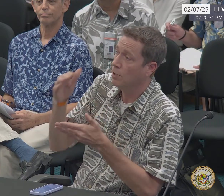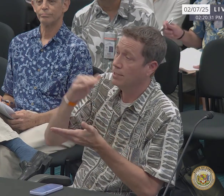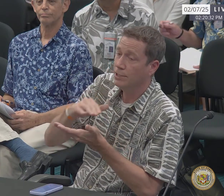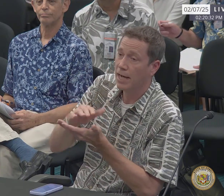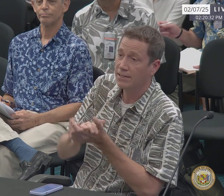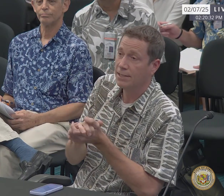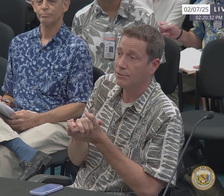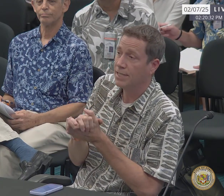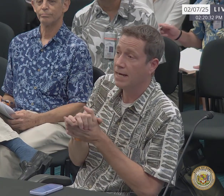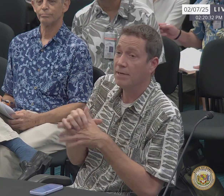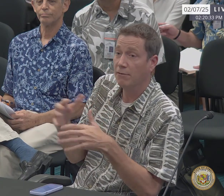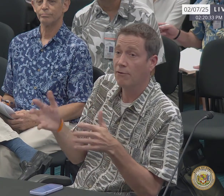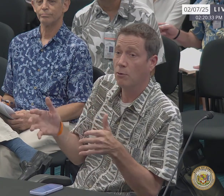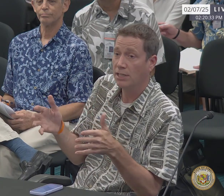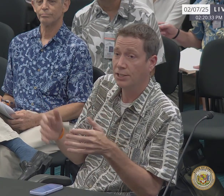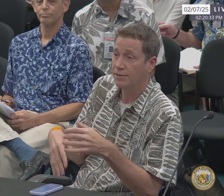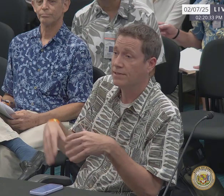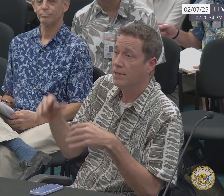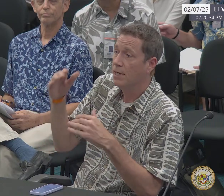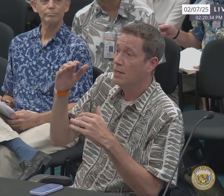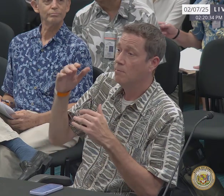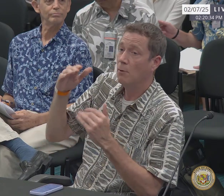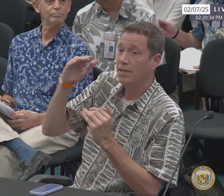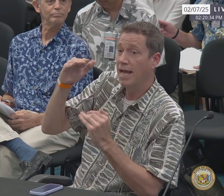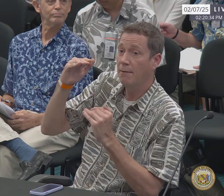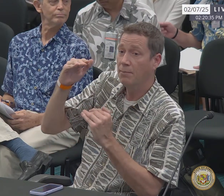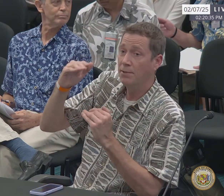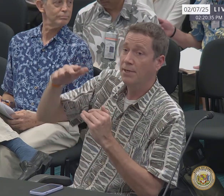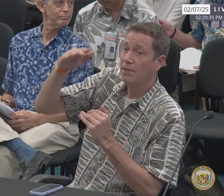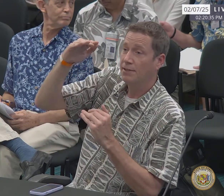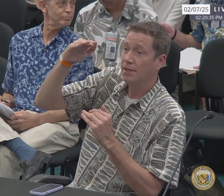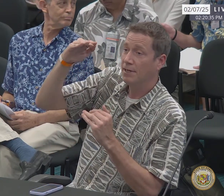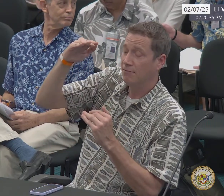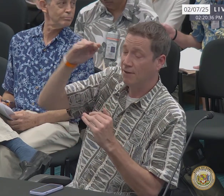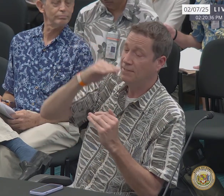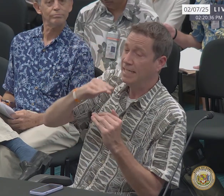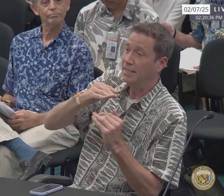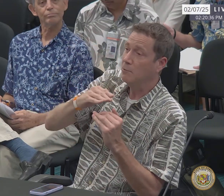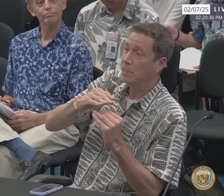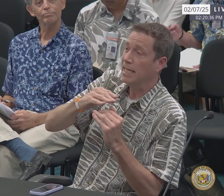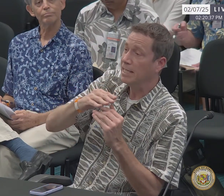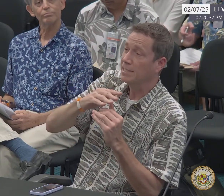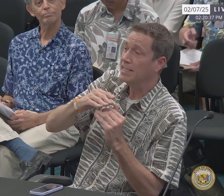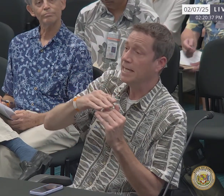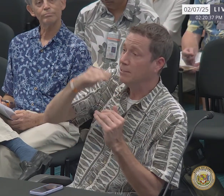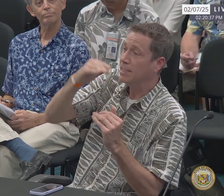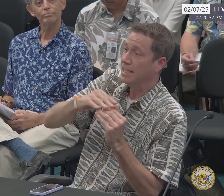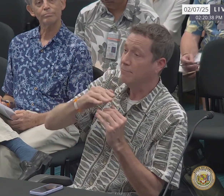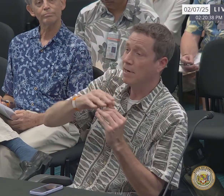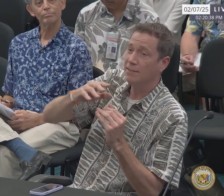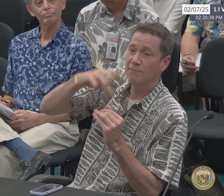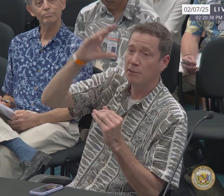I just want you guys to understand, I'm here for questions, but with hemp, the 15th ingredient is THC, right?